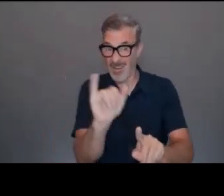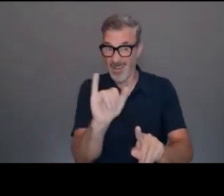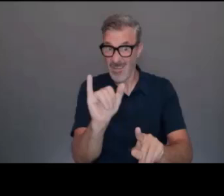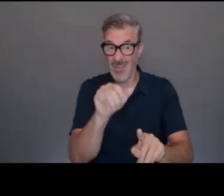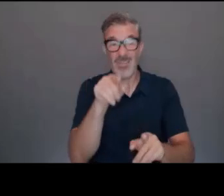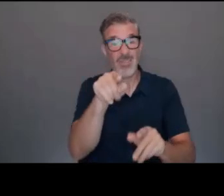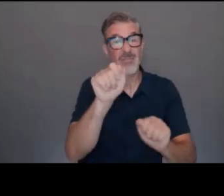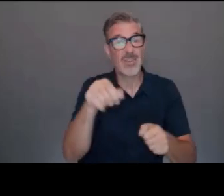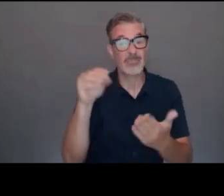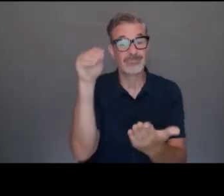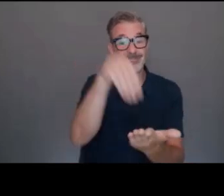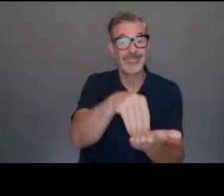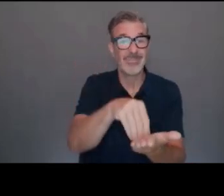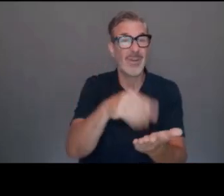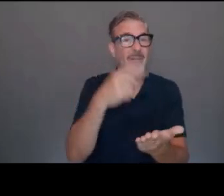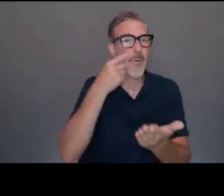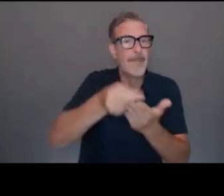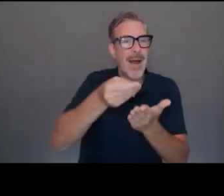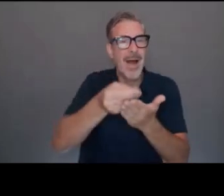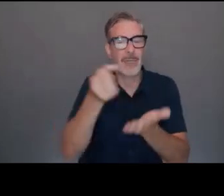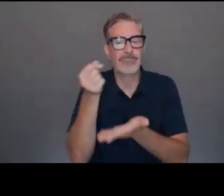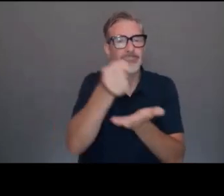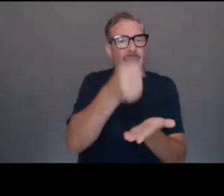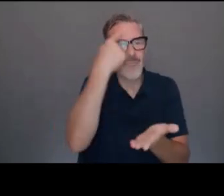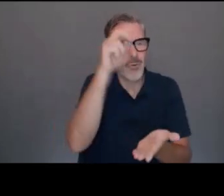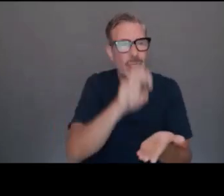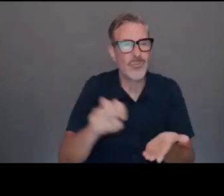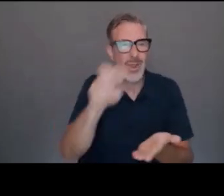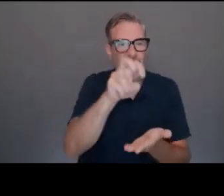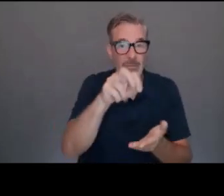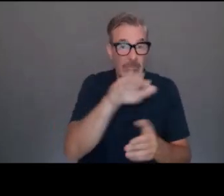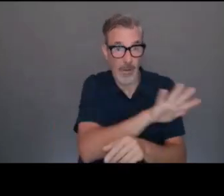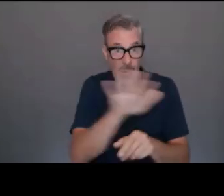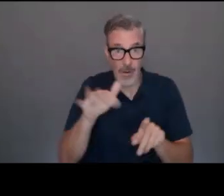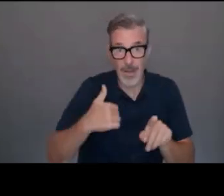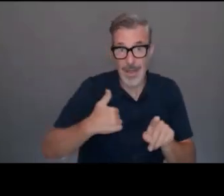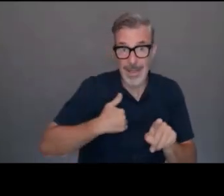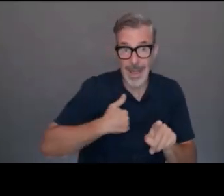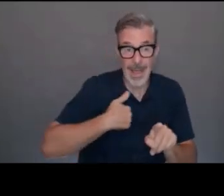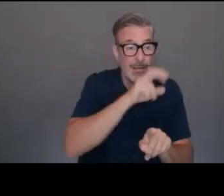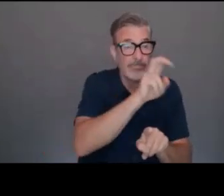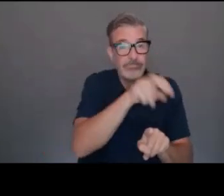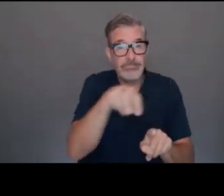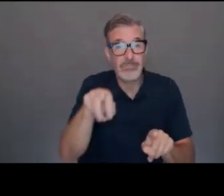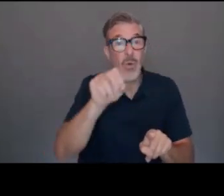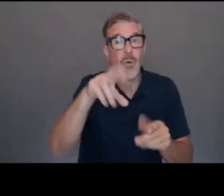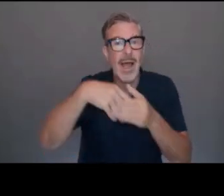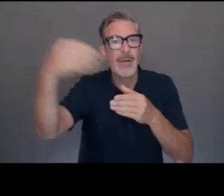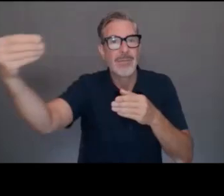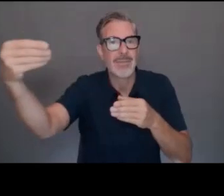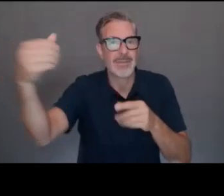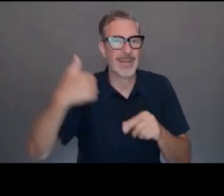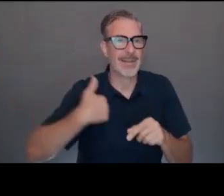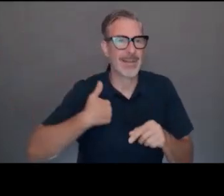outside of Canada, or, that is, a combination of within Canada and abroad.